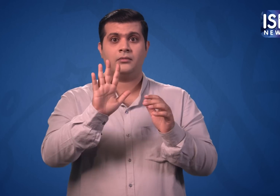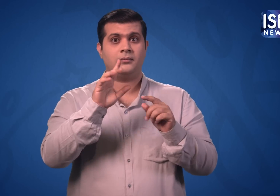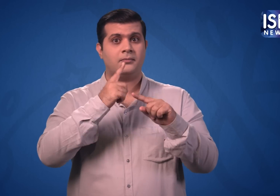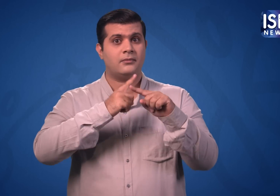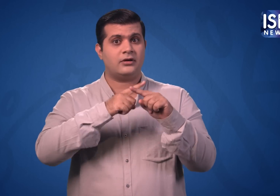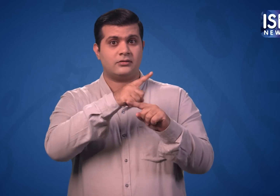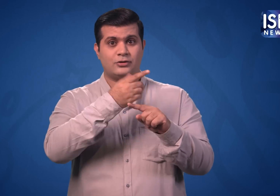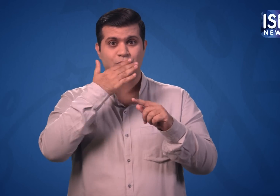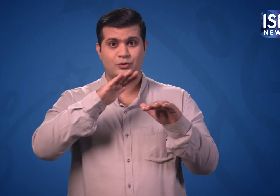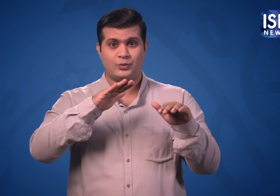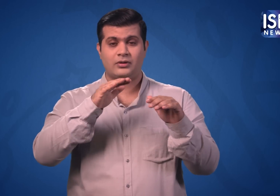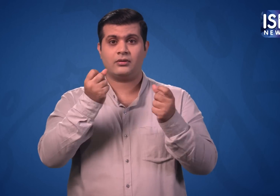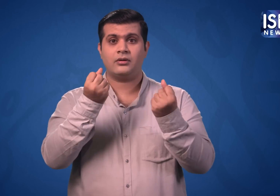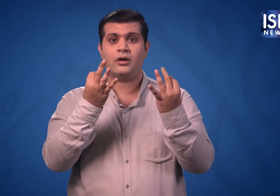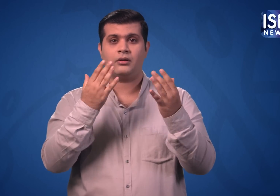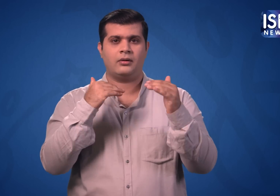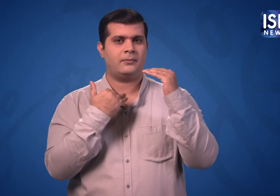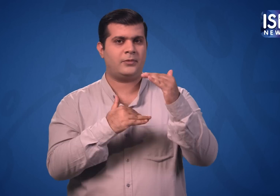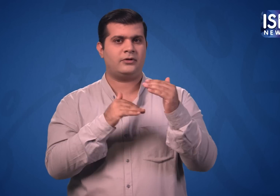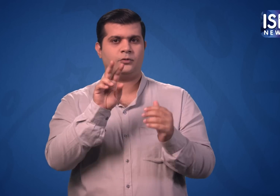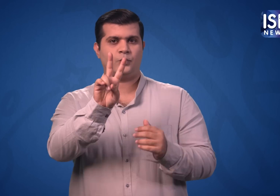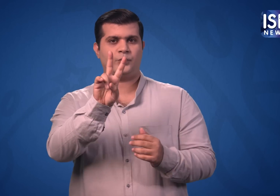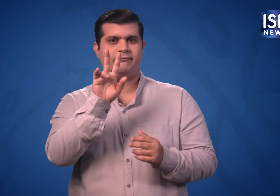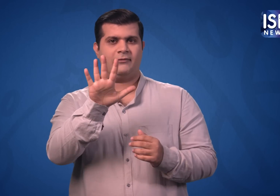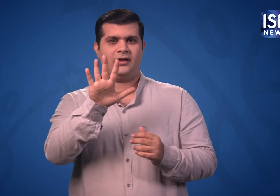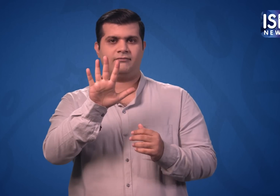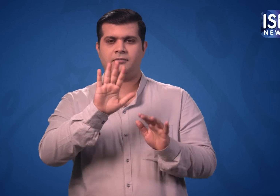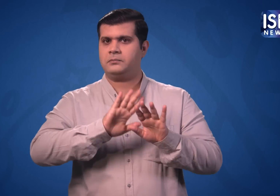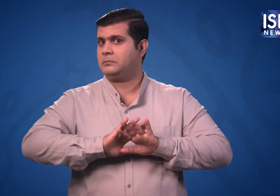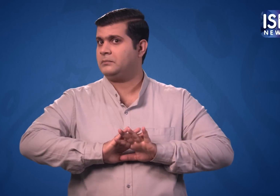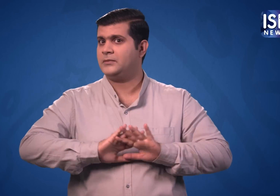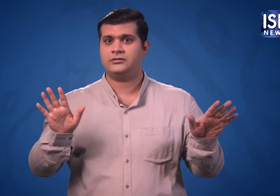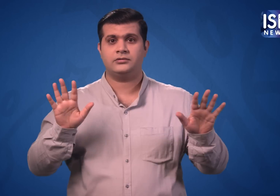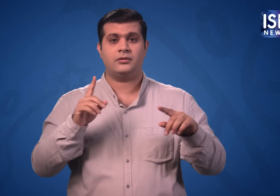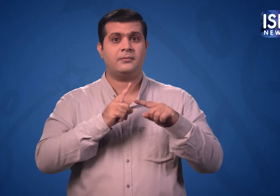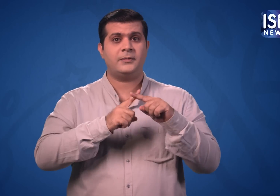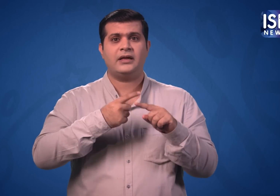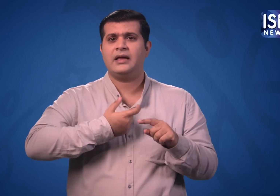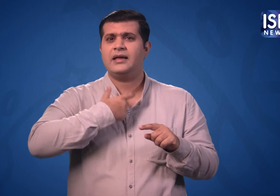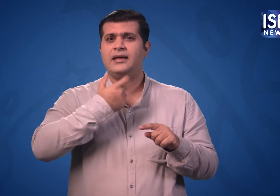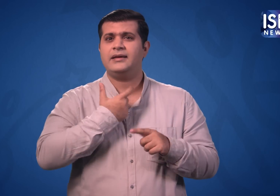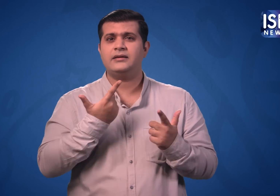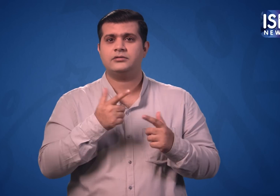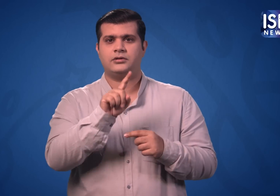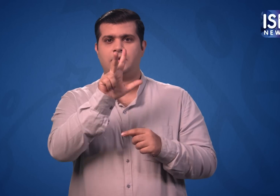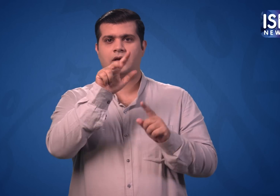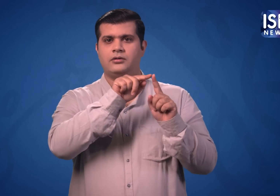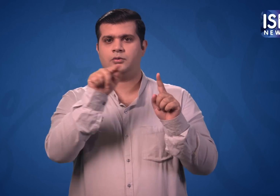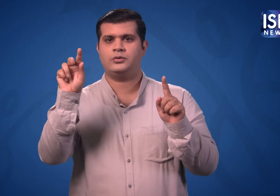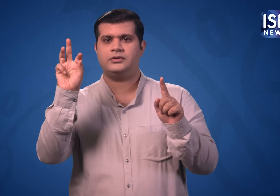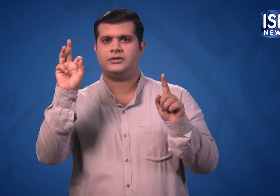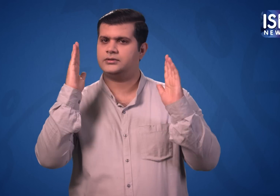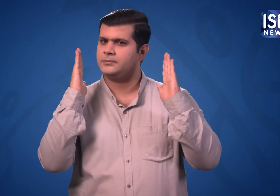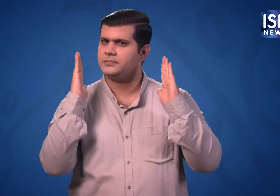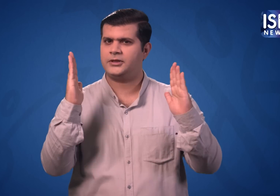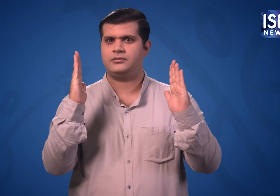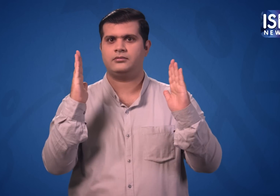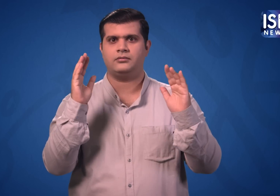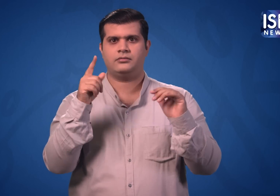Only 25 students between the age of 18-30 will be accepted in the course.